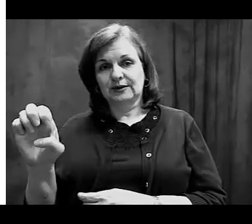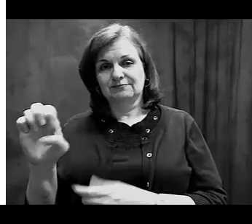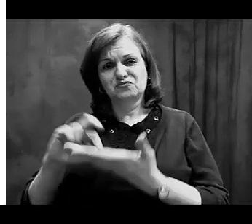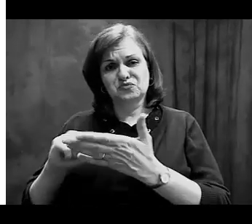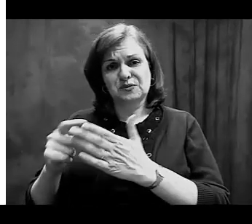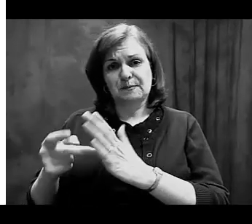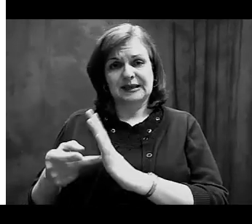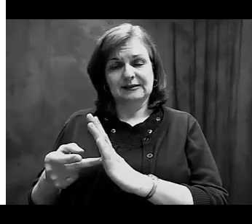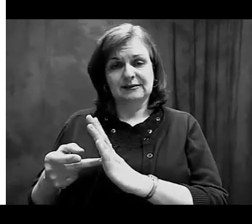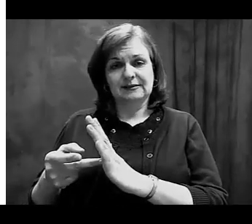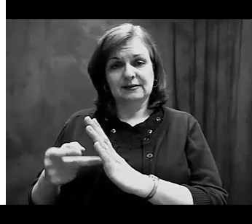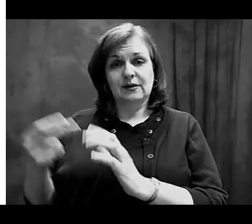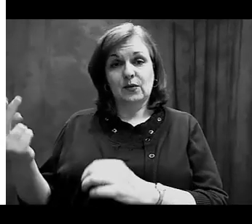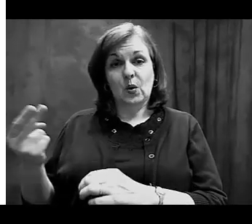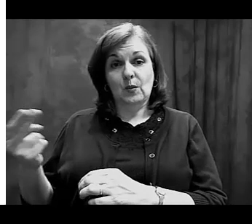you know now that exocrine means that